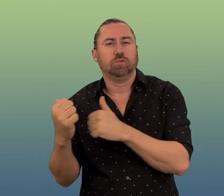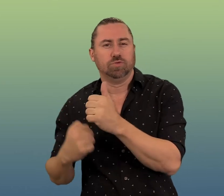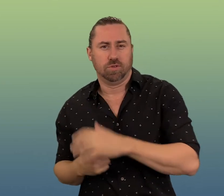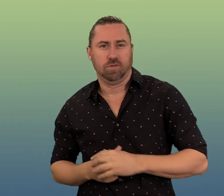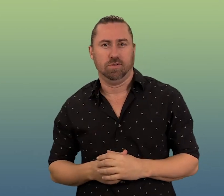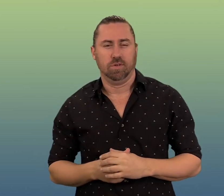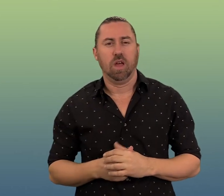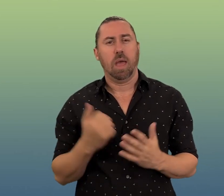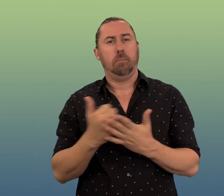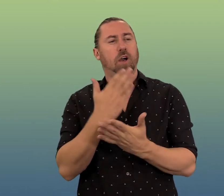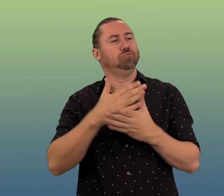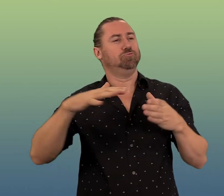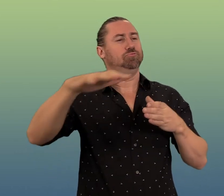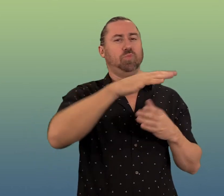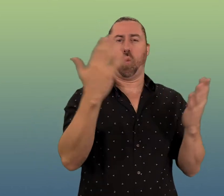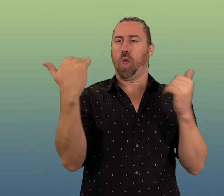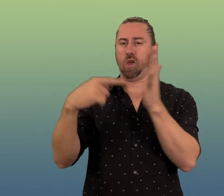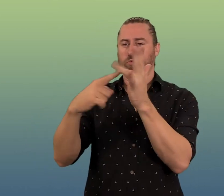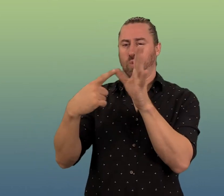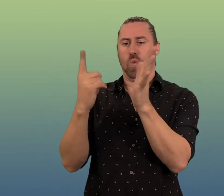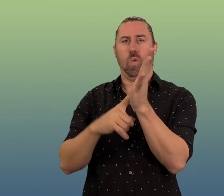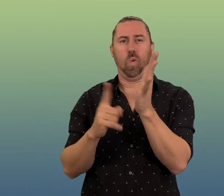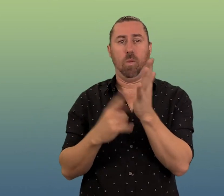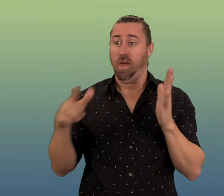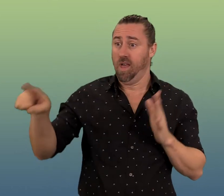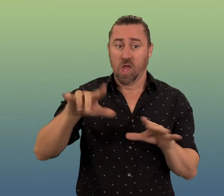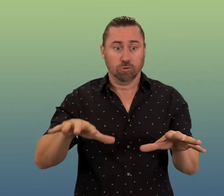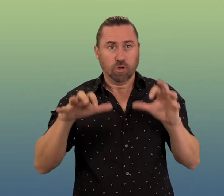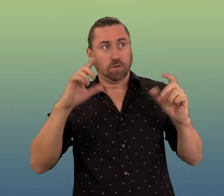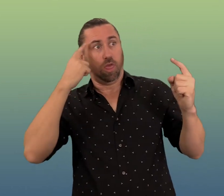creates welcoming environments and decreases stress levels.